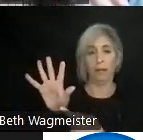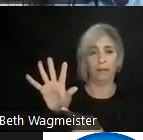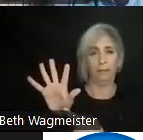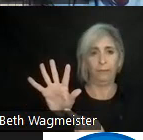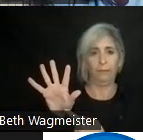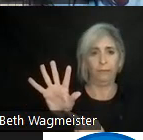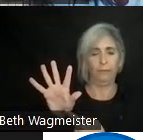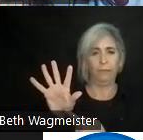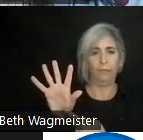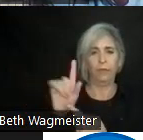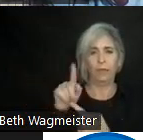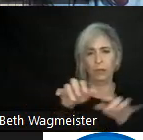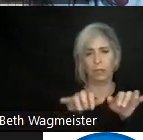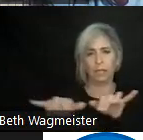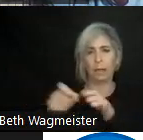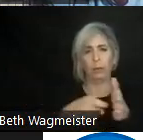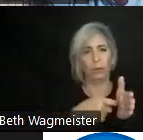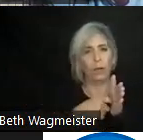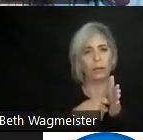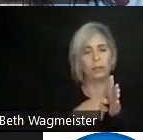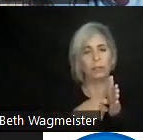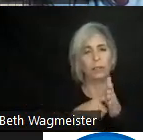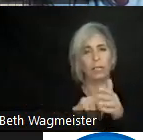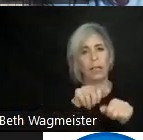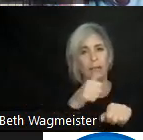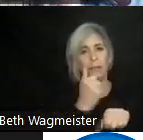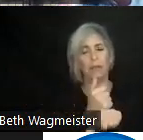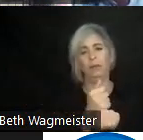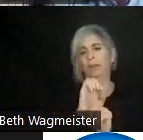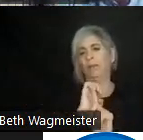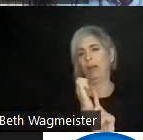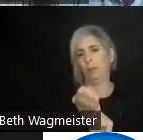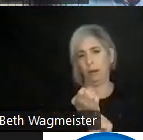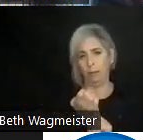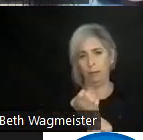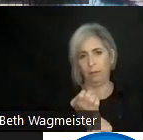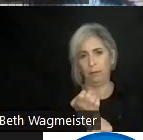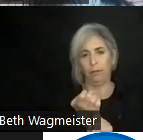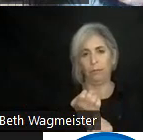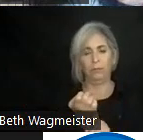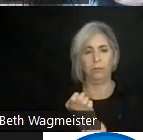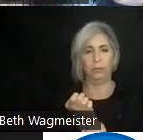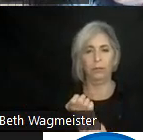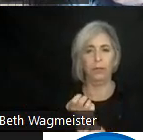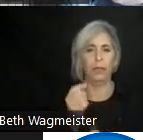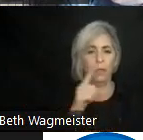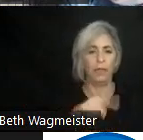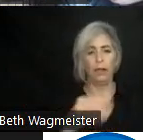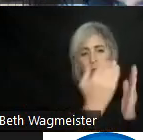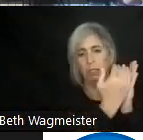there are common requirements in the built environment. And there is a list and definition